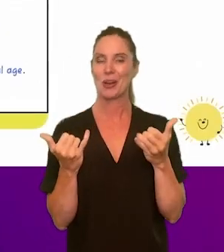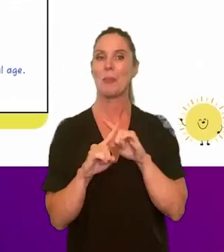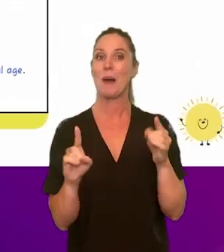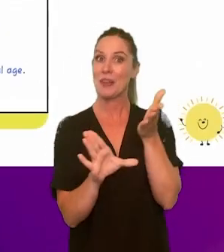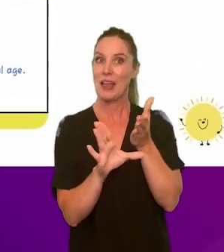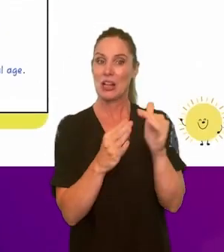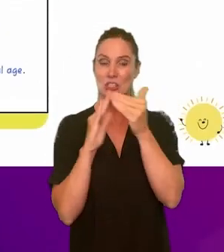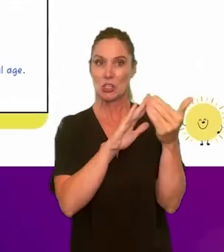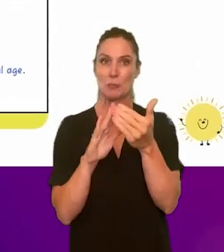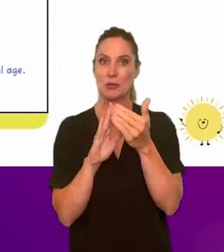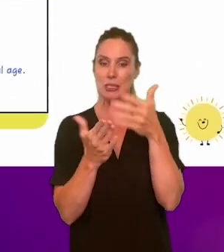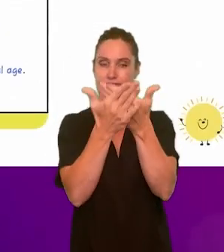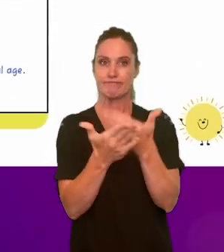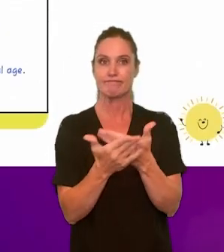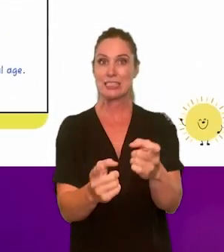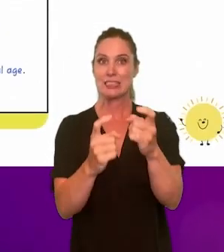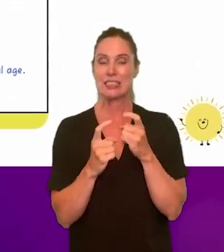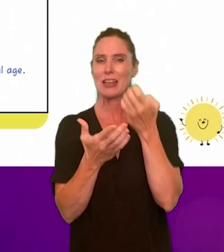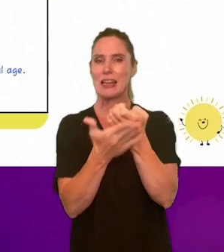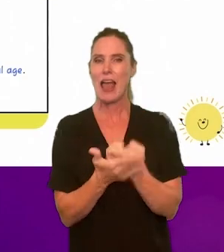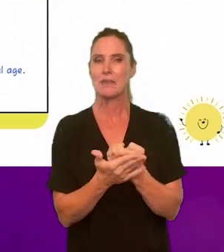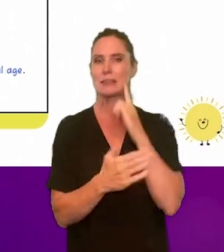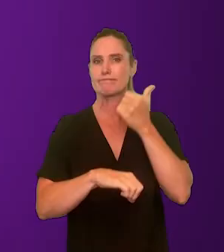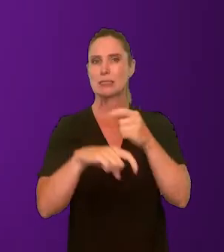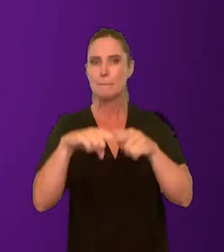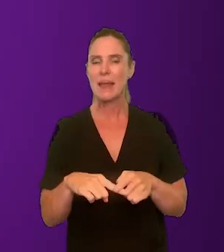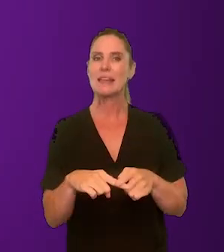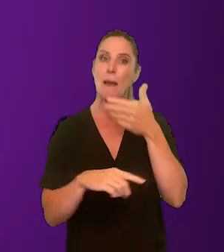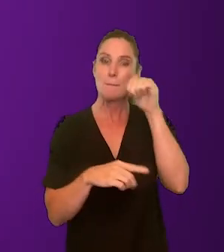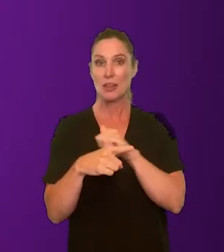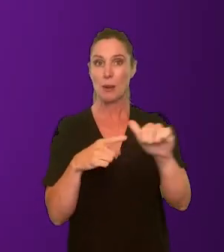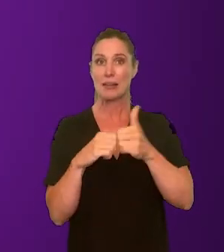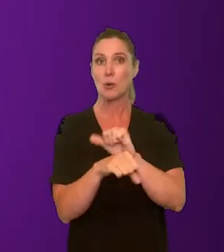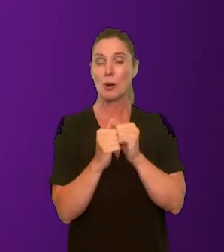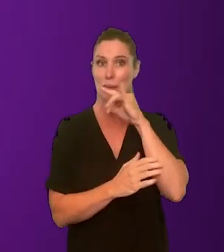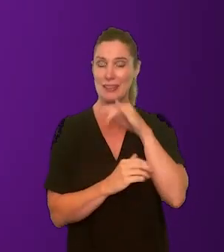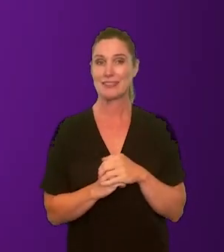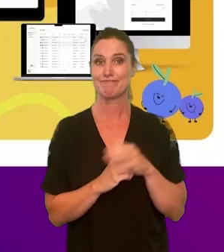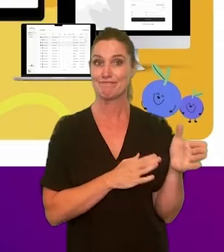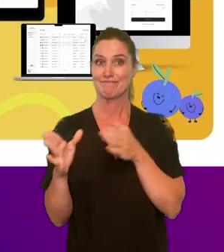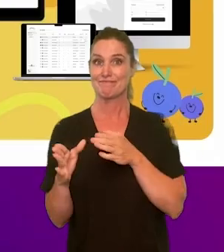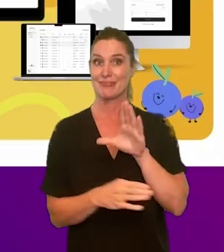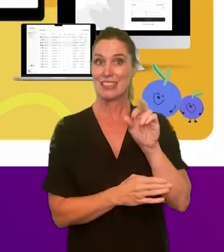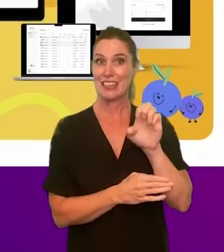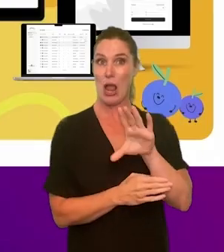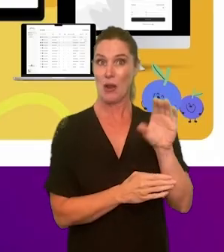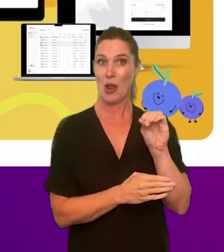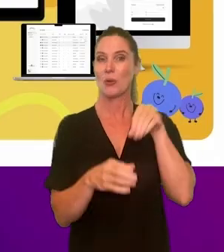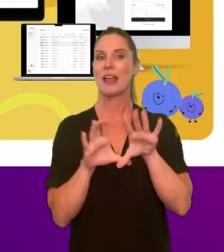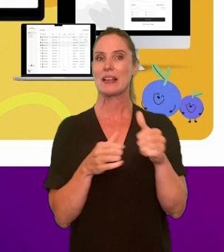gives us an evidence-based best-practice way to work with kids. And this brings us to The Care Co. The Care Co is an in-classroom software